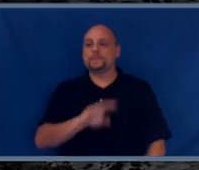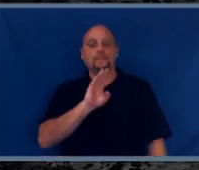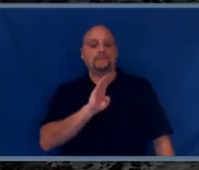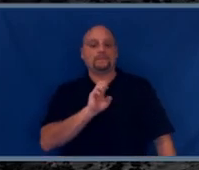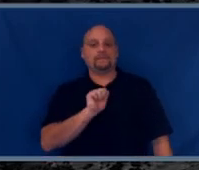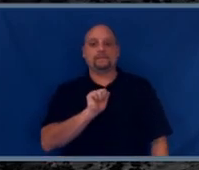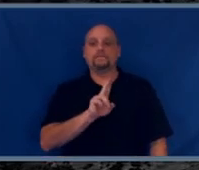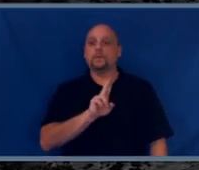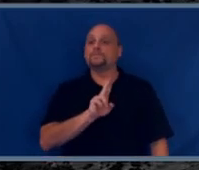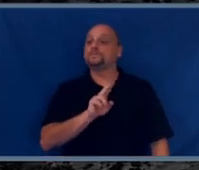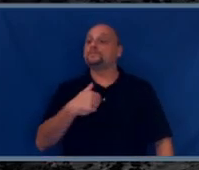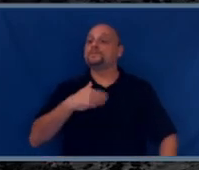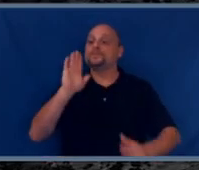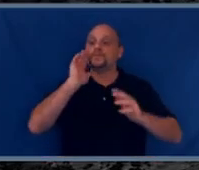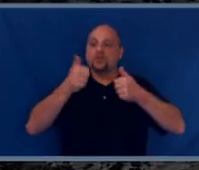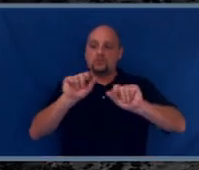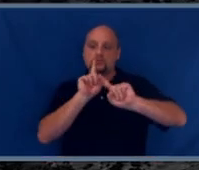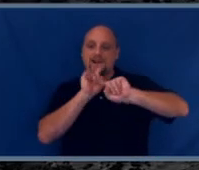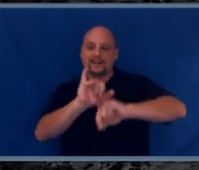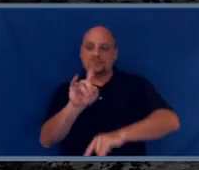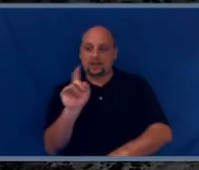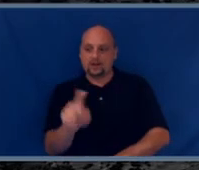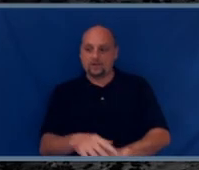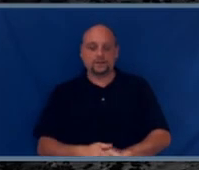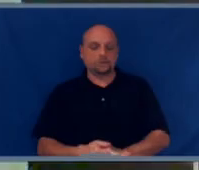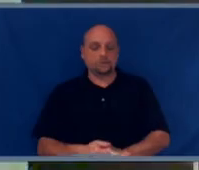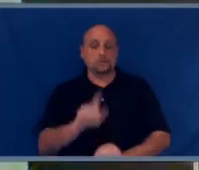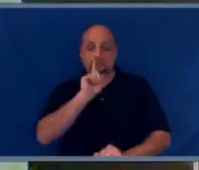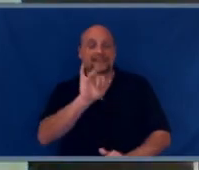I'LL TRY TO ANSWER THAT QUESTION.